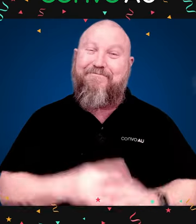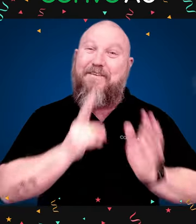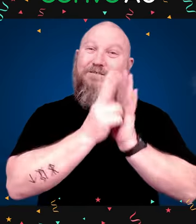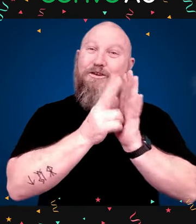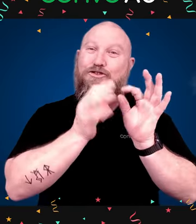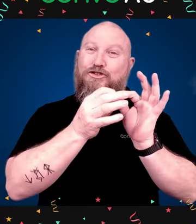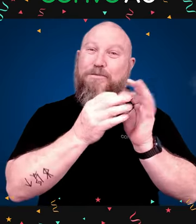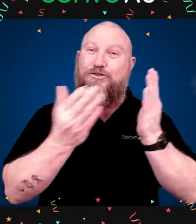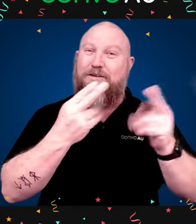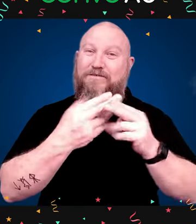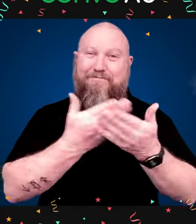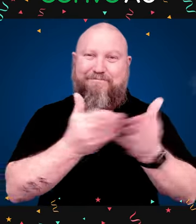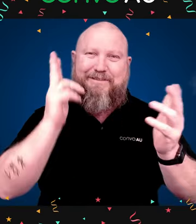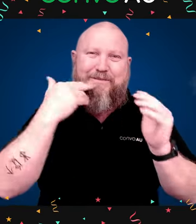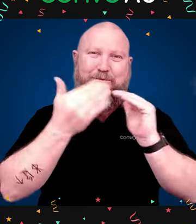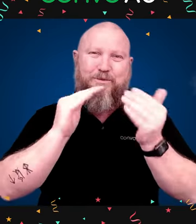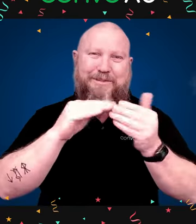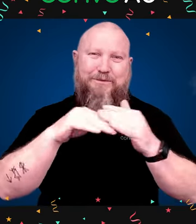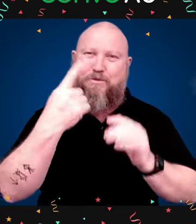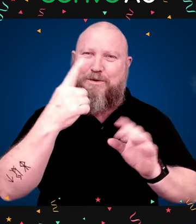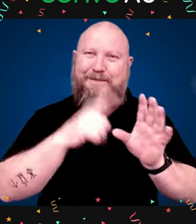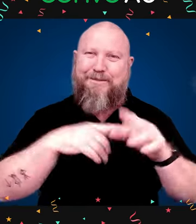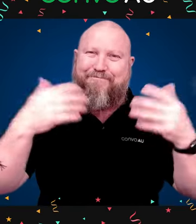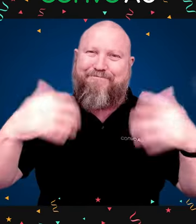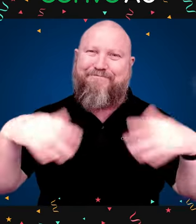of Video Interpreting Service.